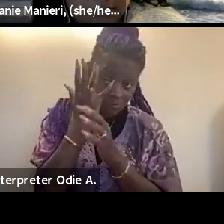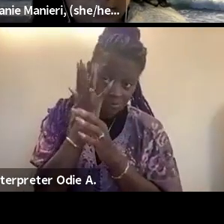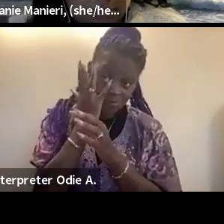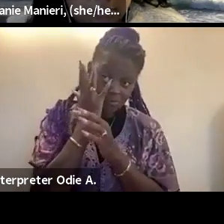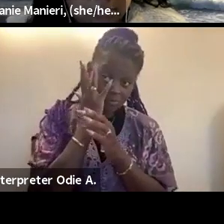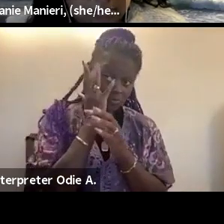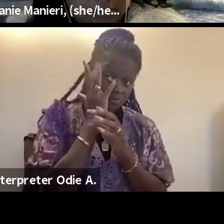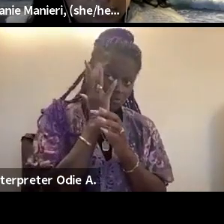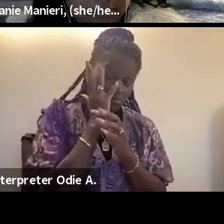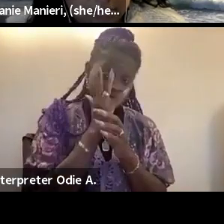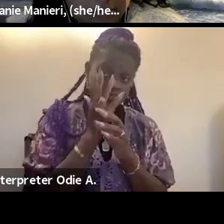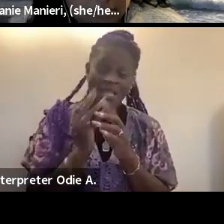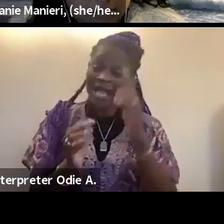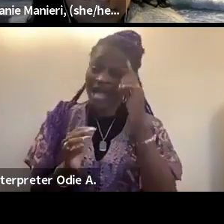I think it is really important